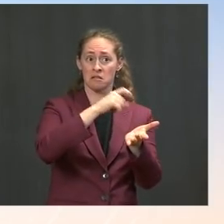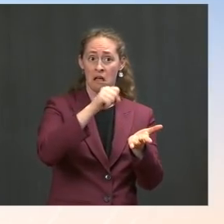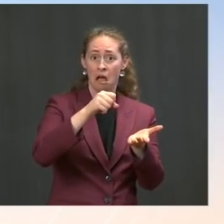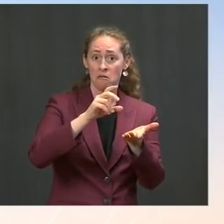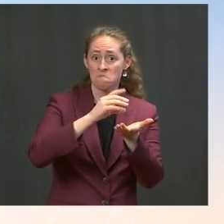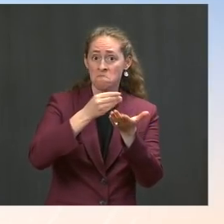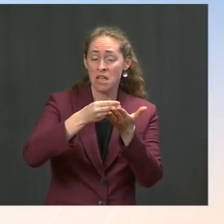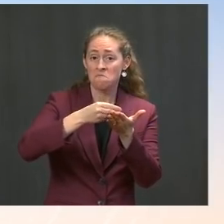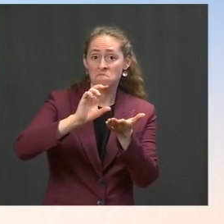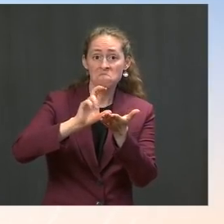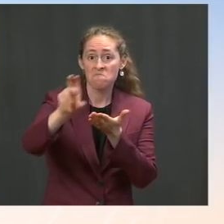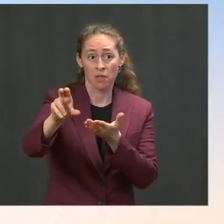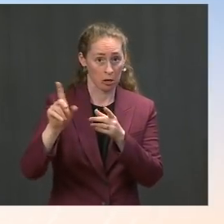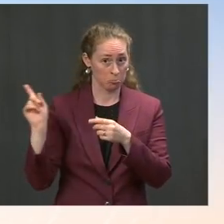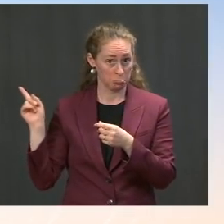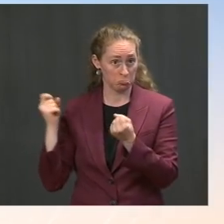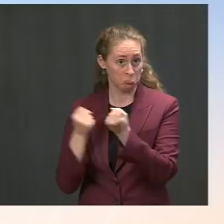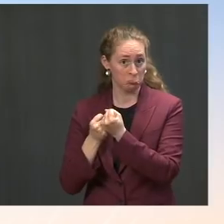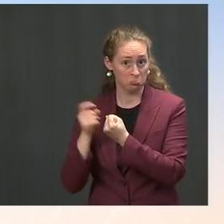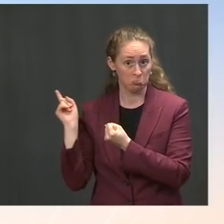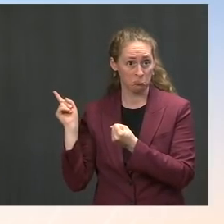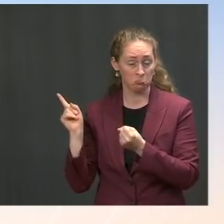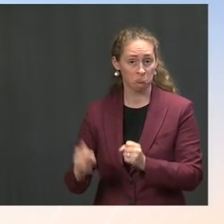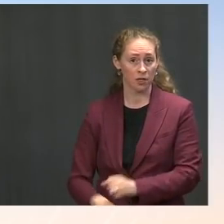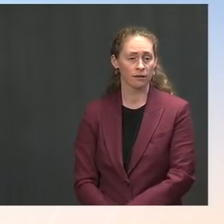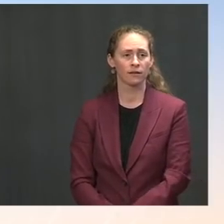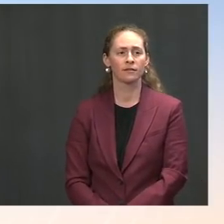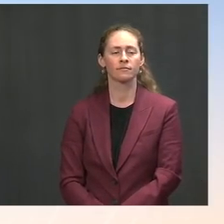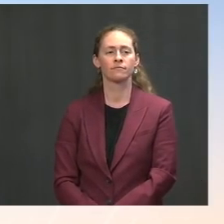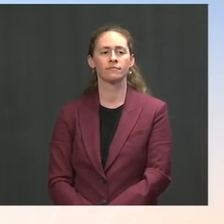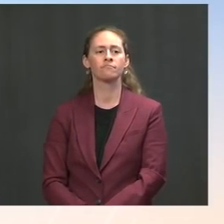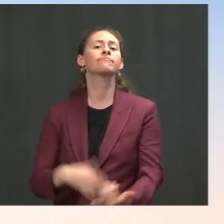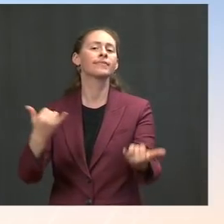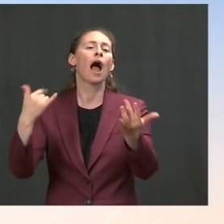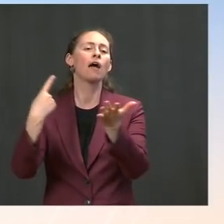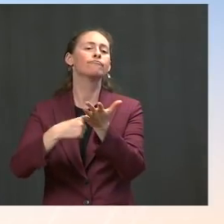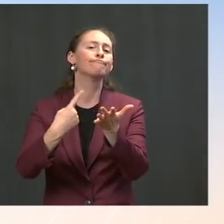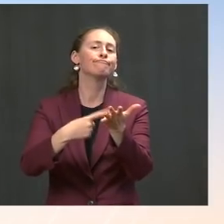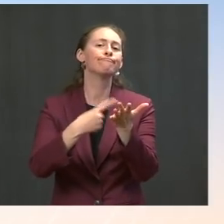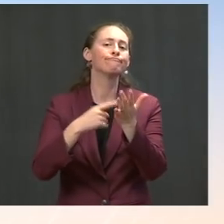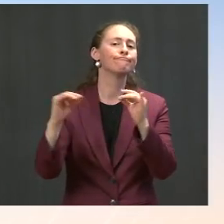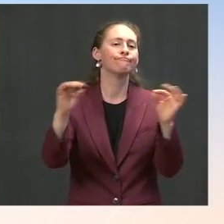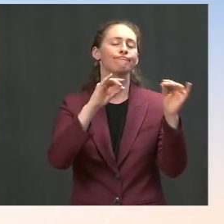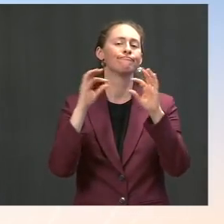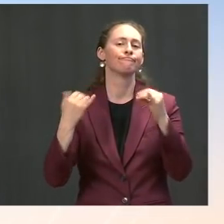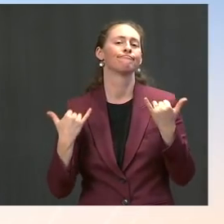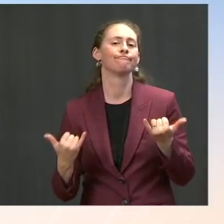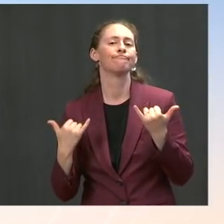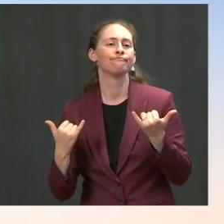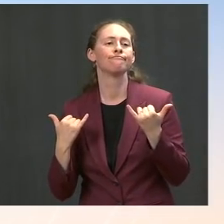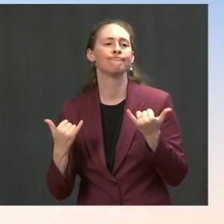of final nitty-gritty discussions between both sides, but I'm not going to give feedback